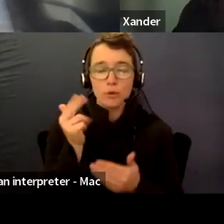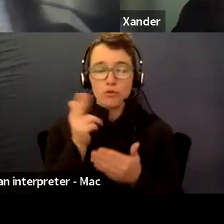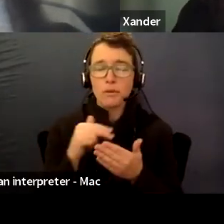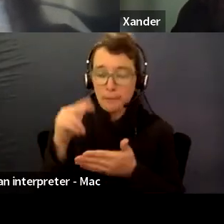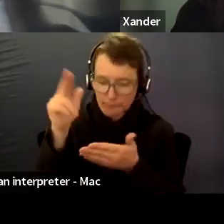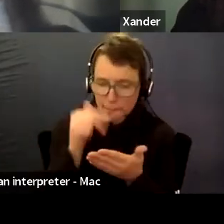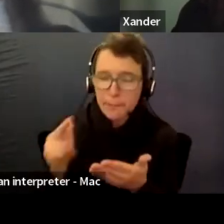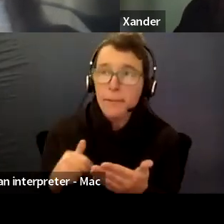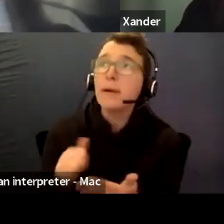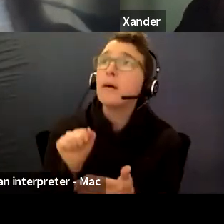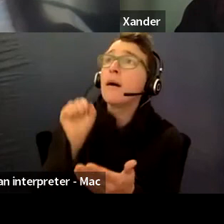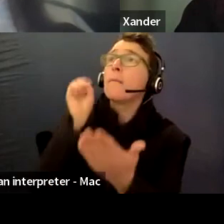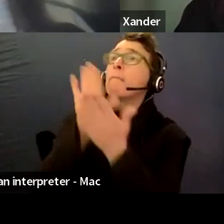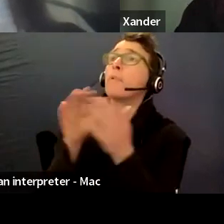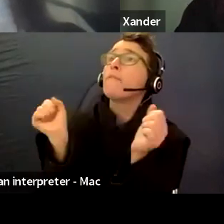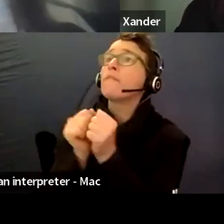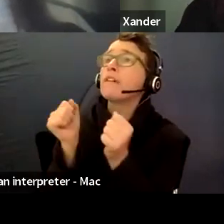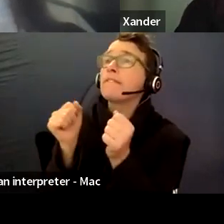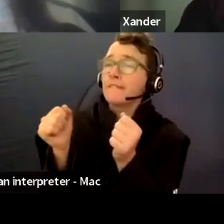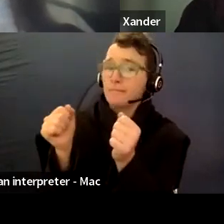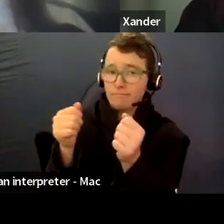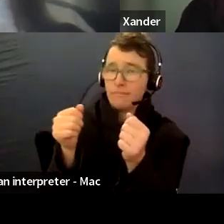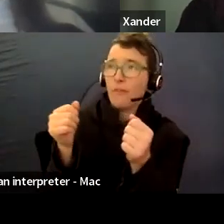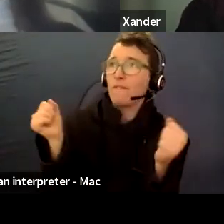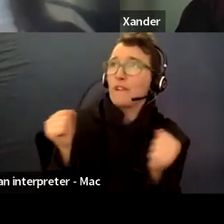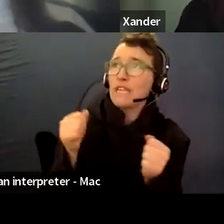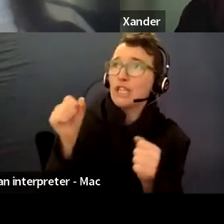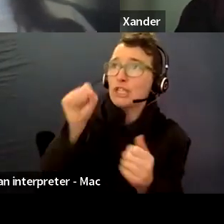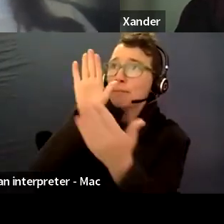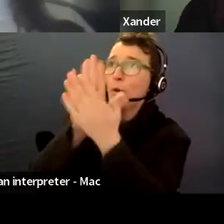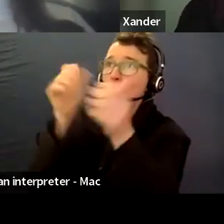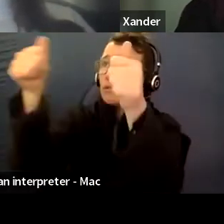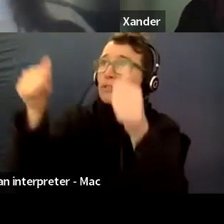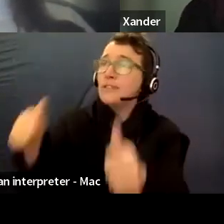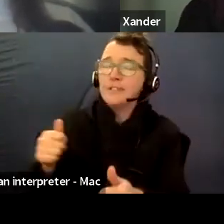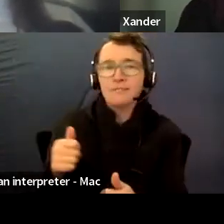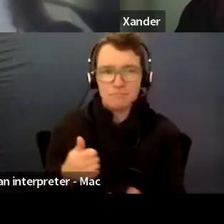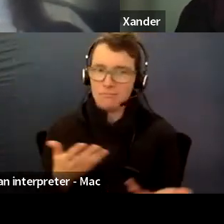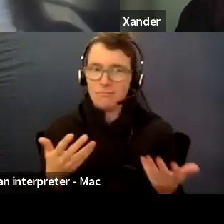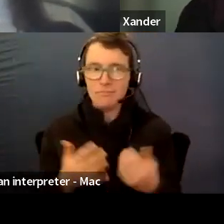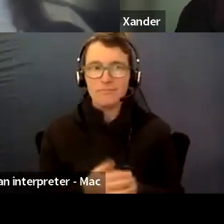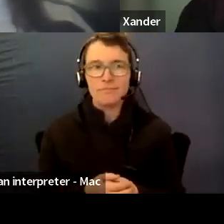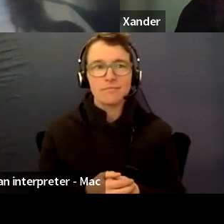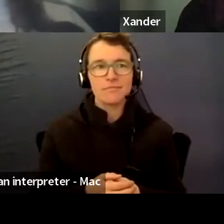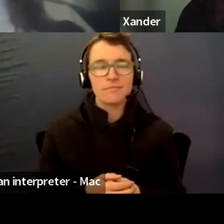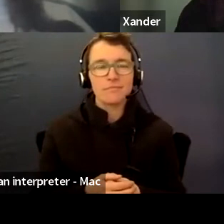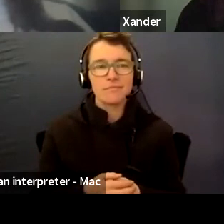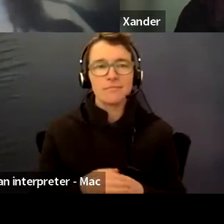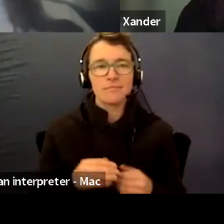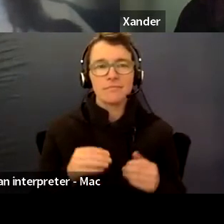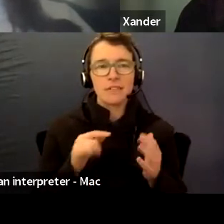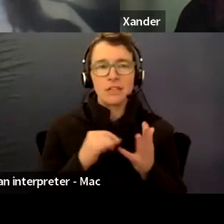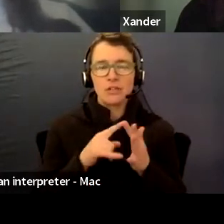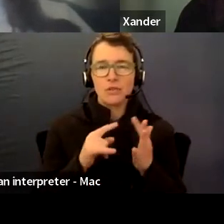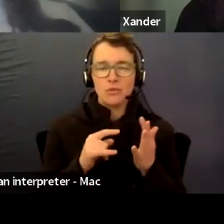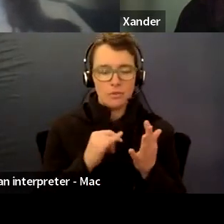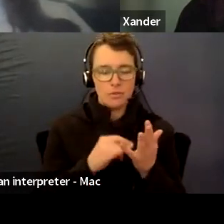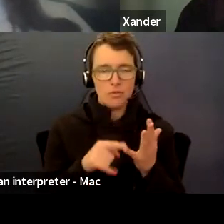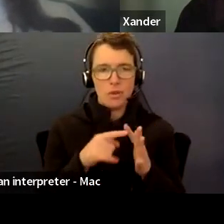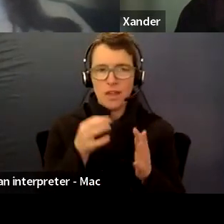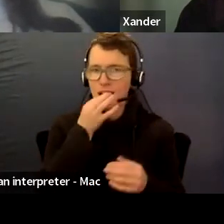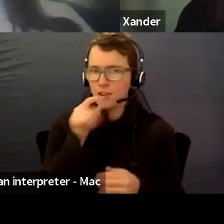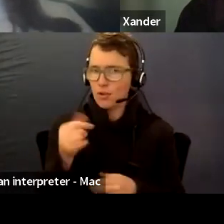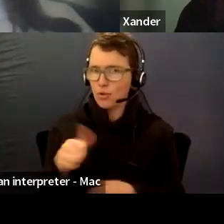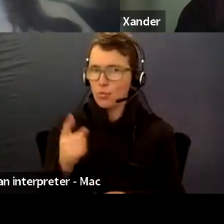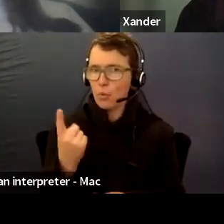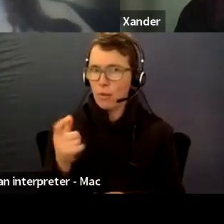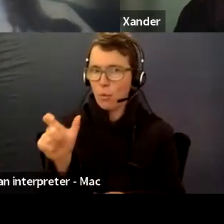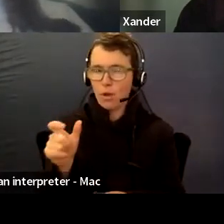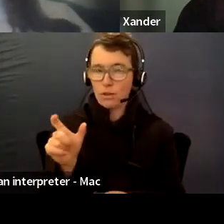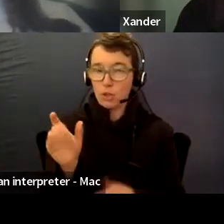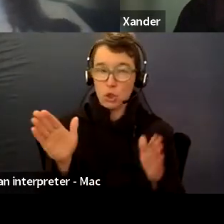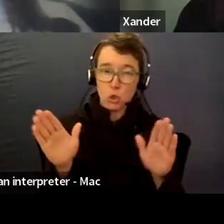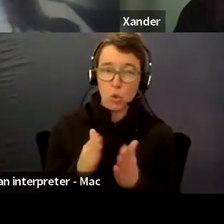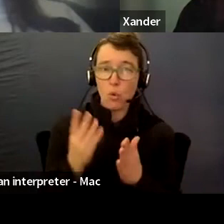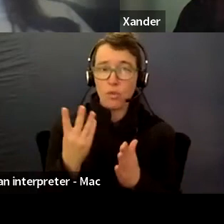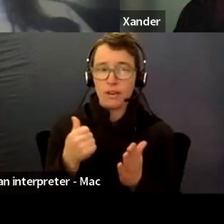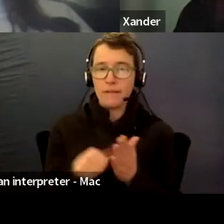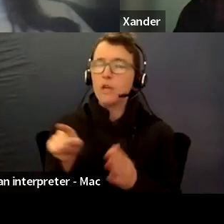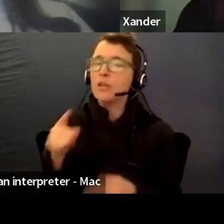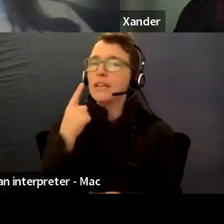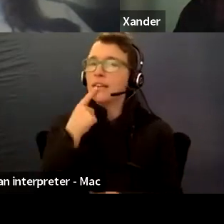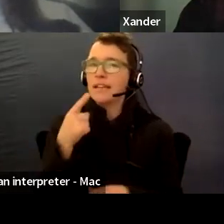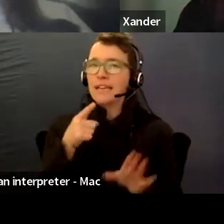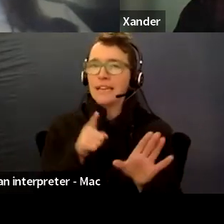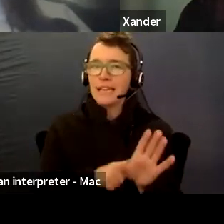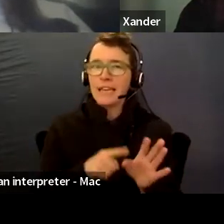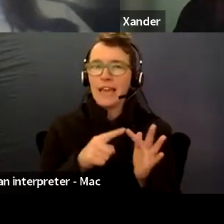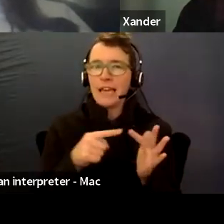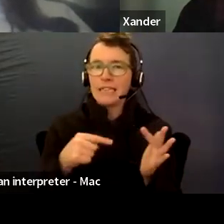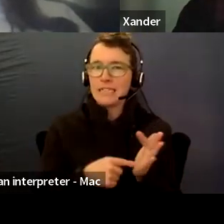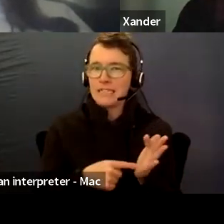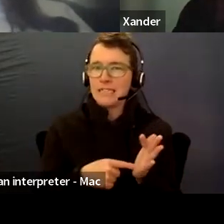you to put on your fridge and those kind of thing. So, yeah, thanks Emily, I think, can I just ask you a question one of the words you use their it's only got three letters but pretty important in this sort of stuff was yet.